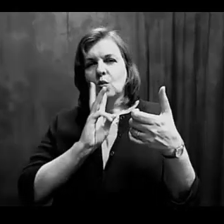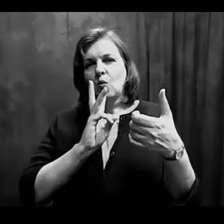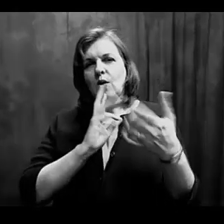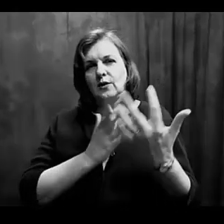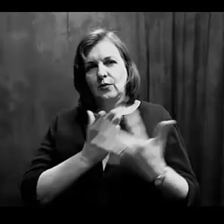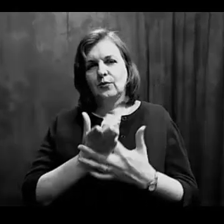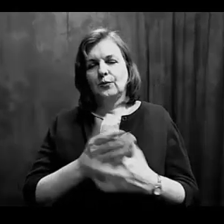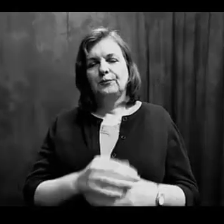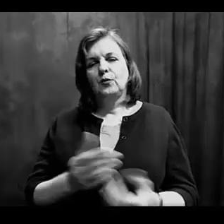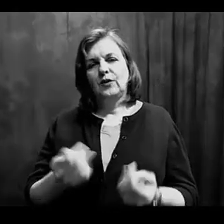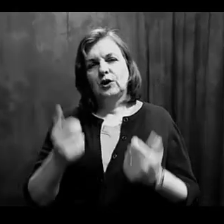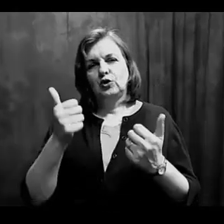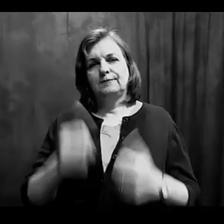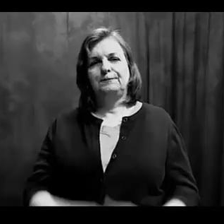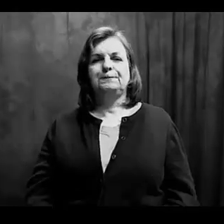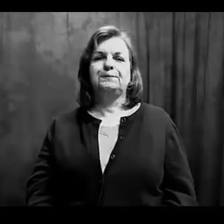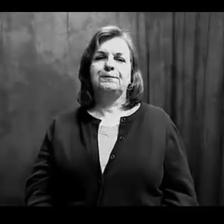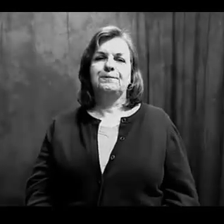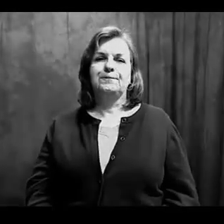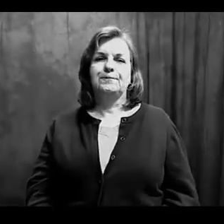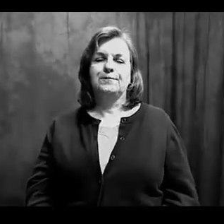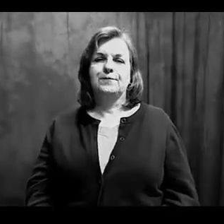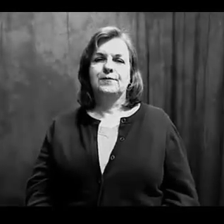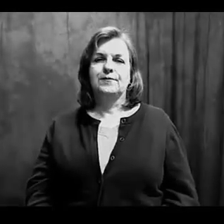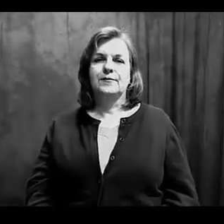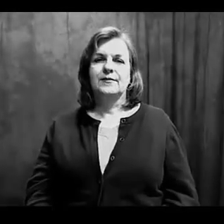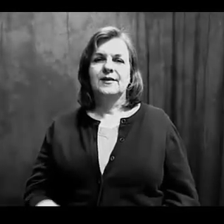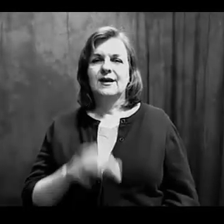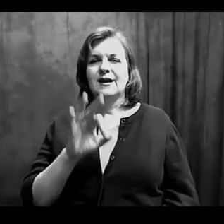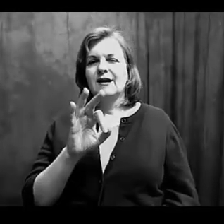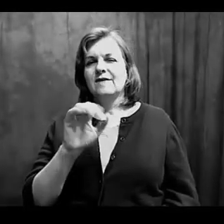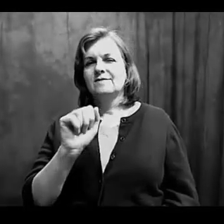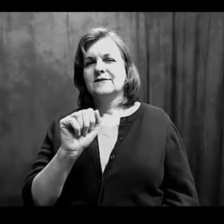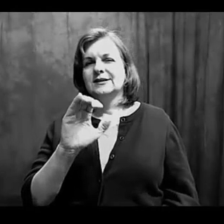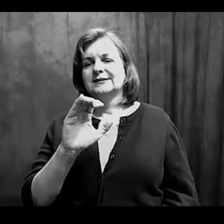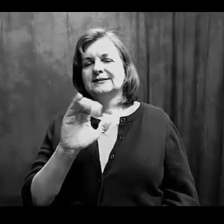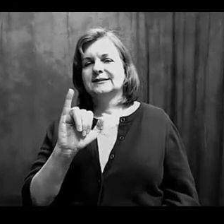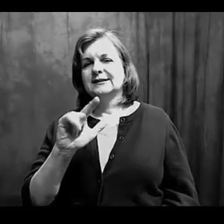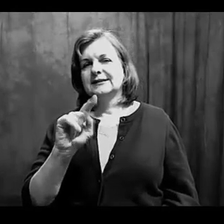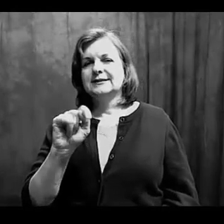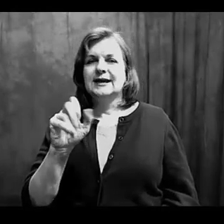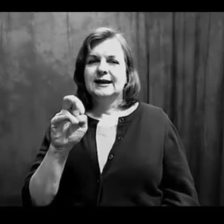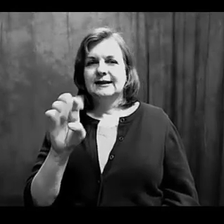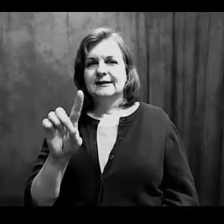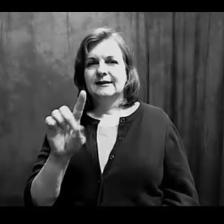of water so it's the facilitated